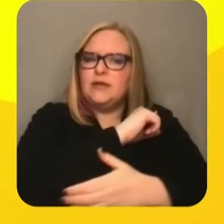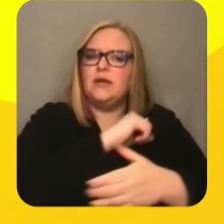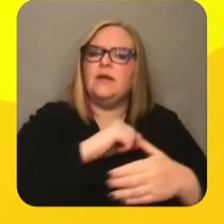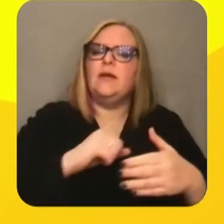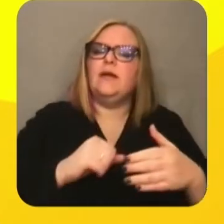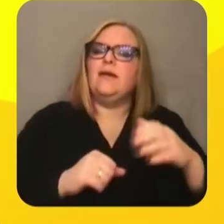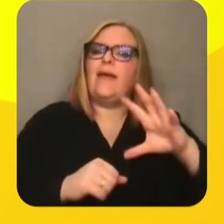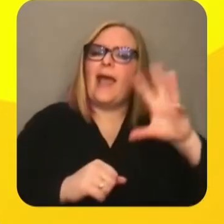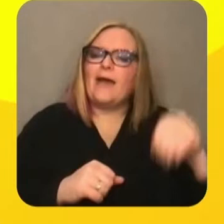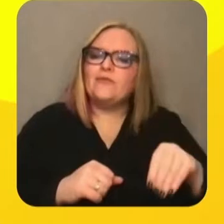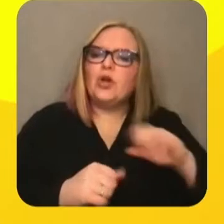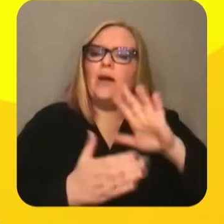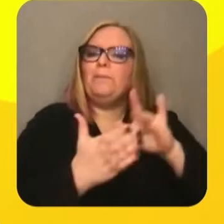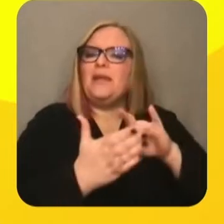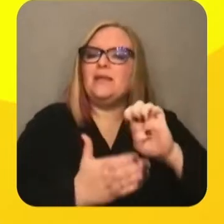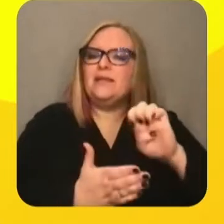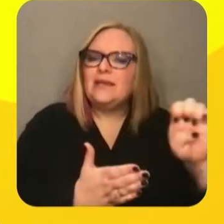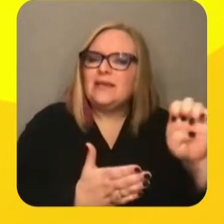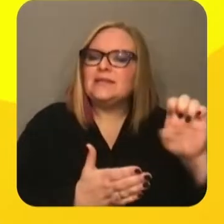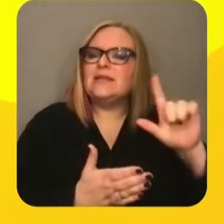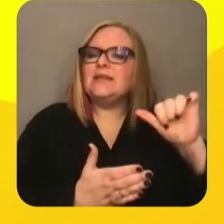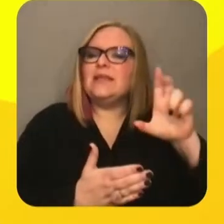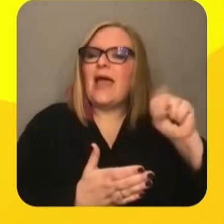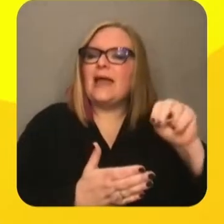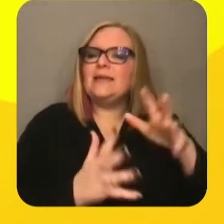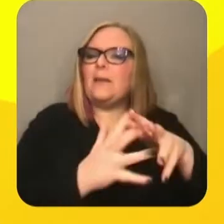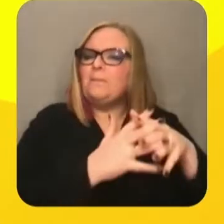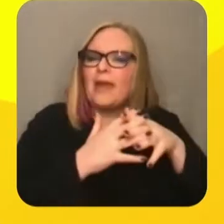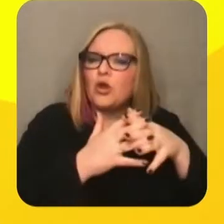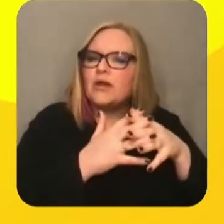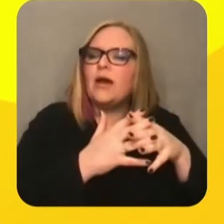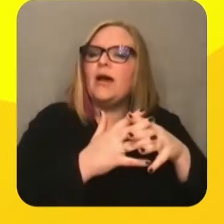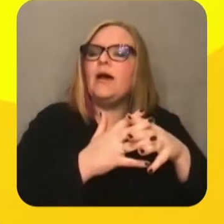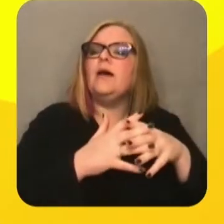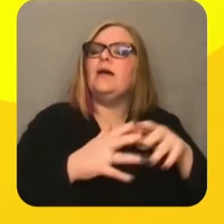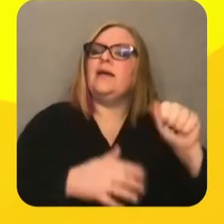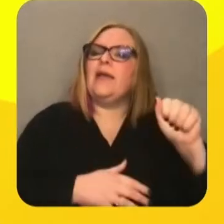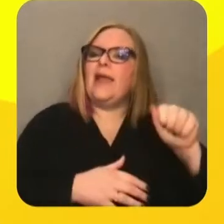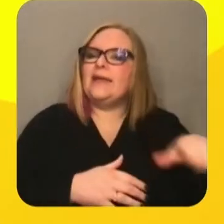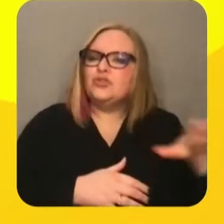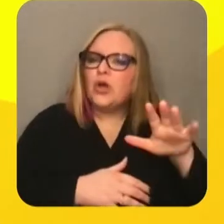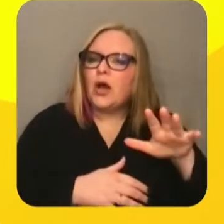Middle East, Latin America, Asia. And one of the things that we expanded it to eight